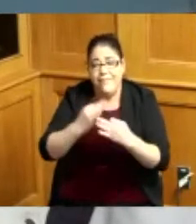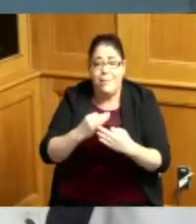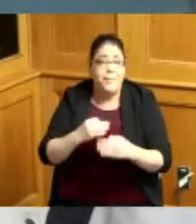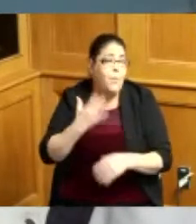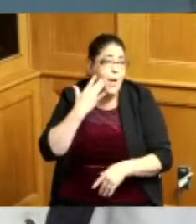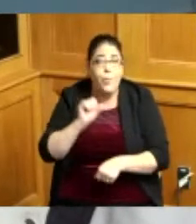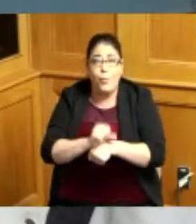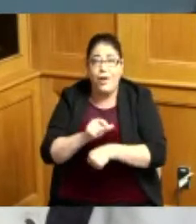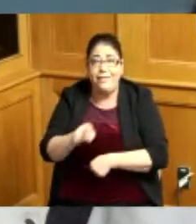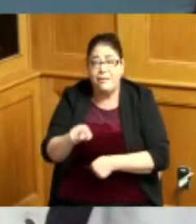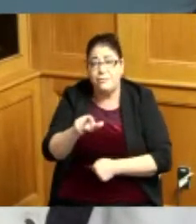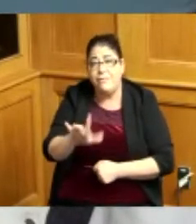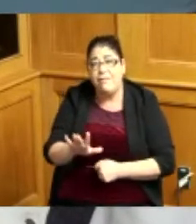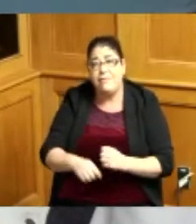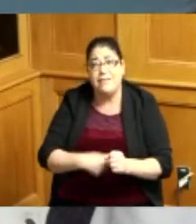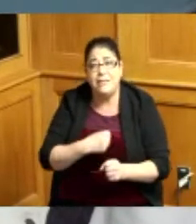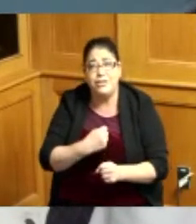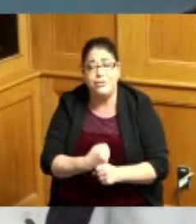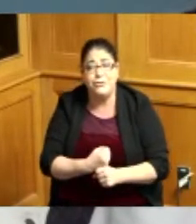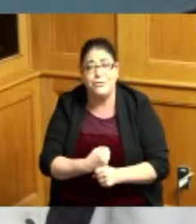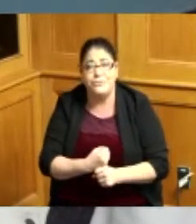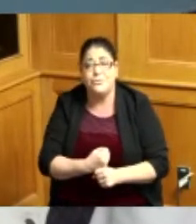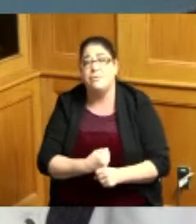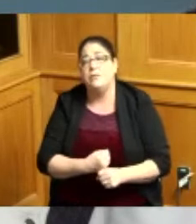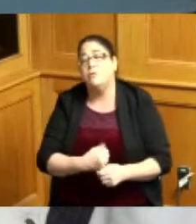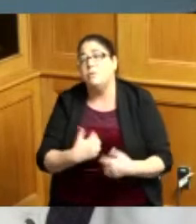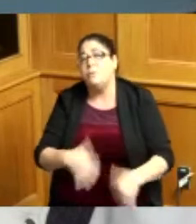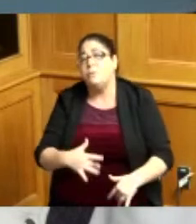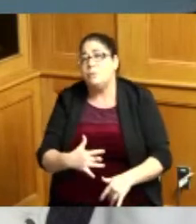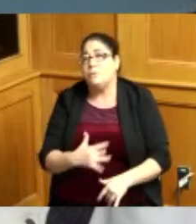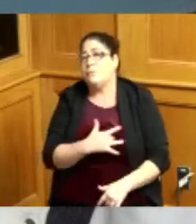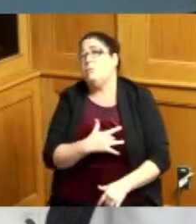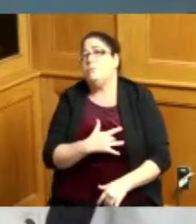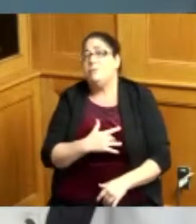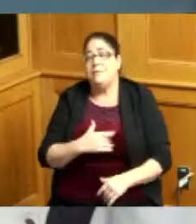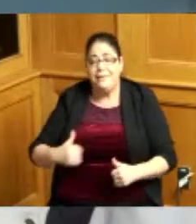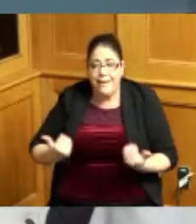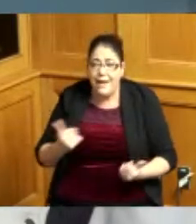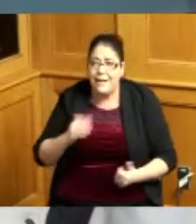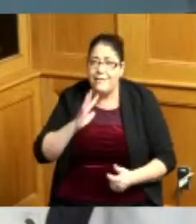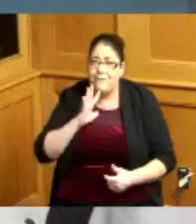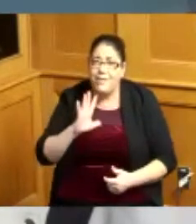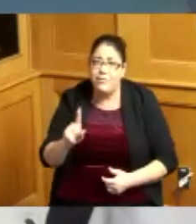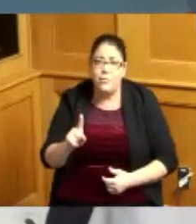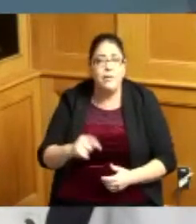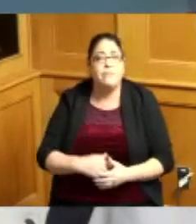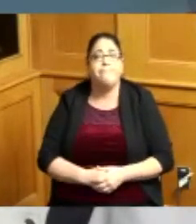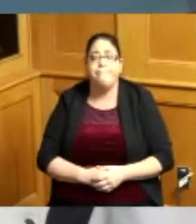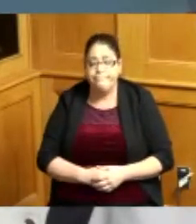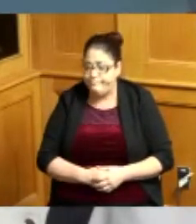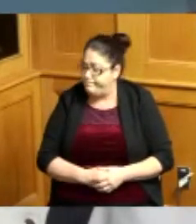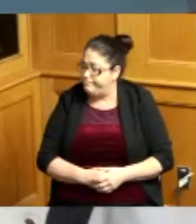and just to be so so young at only 51 years so I did want to acknowledge that